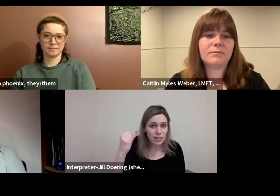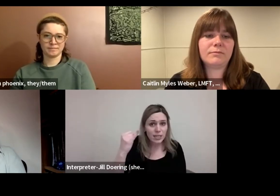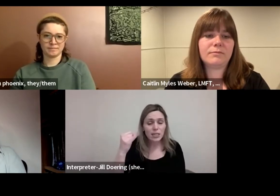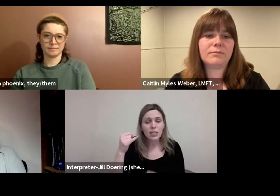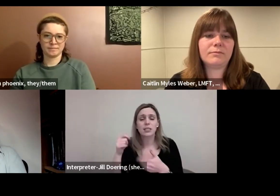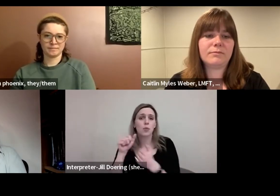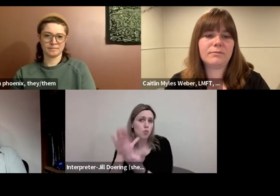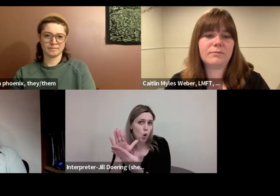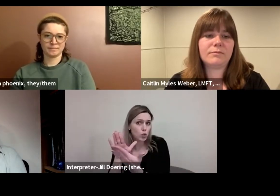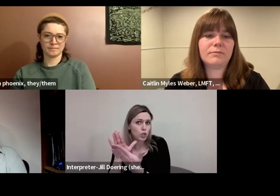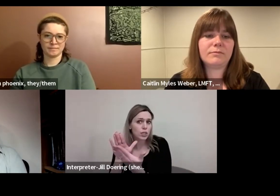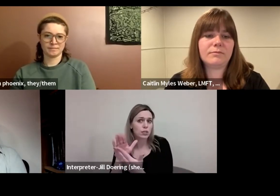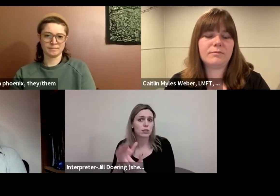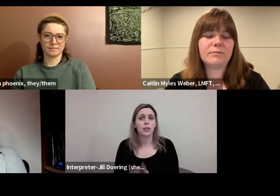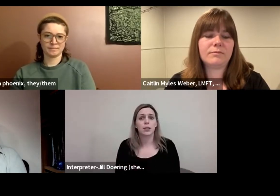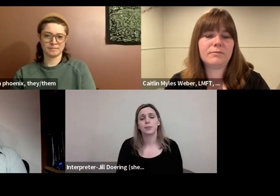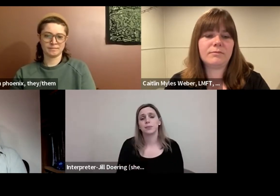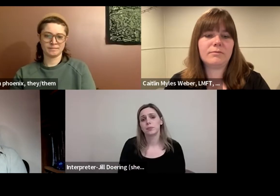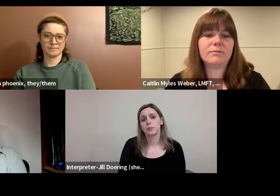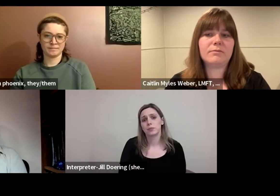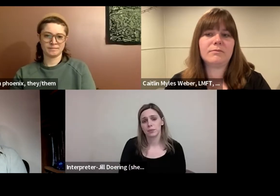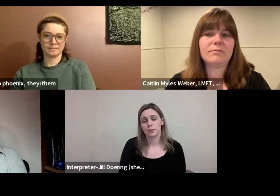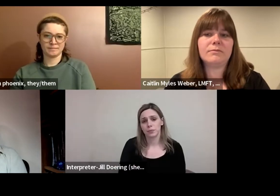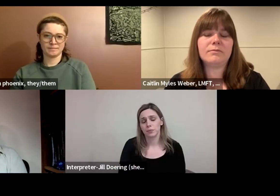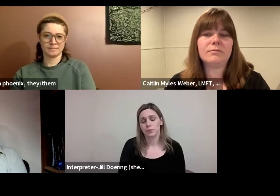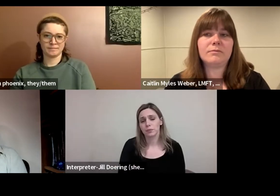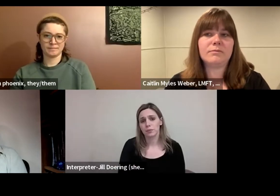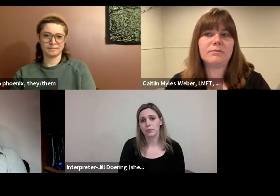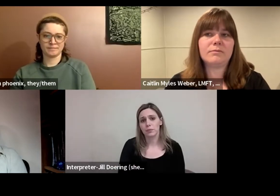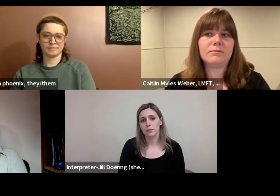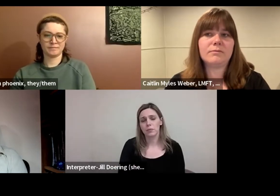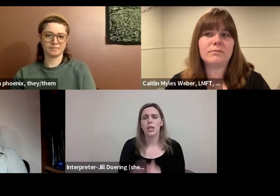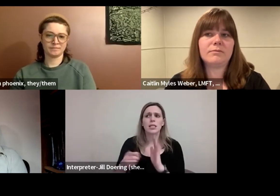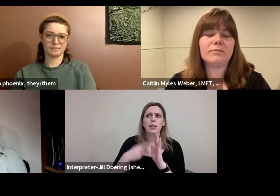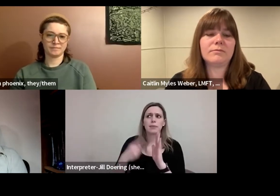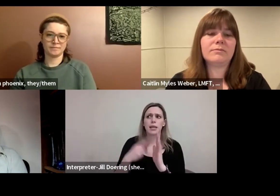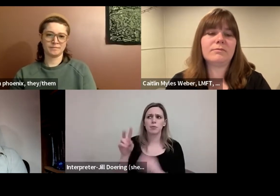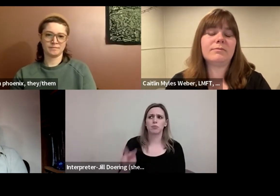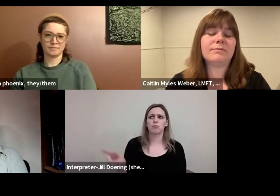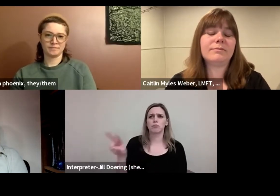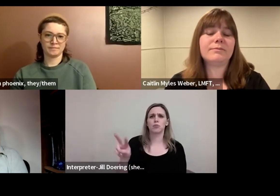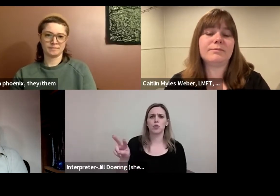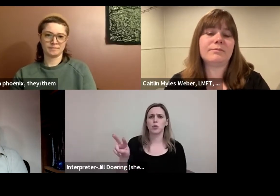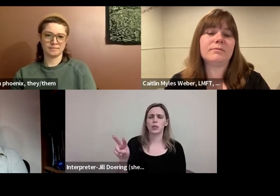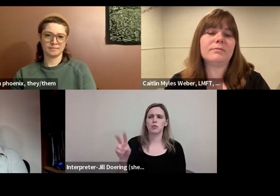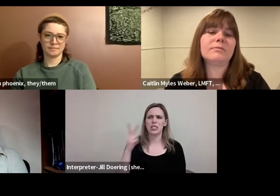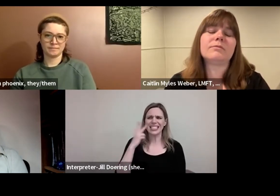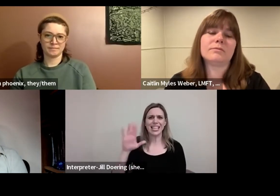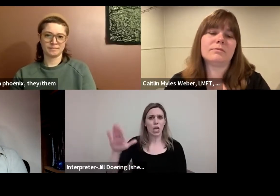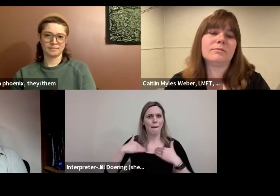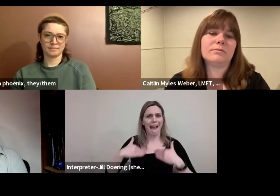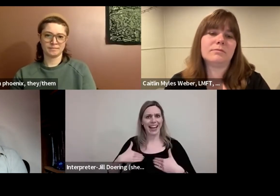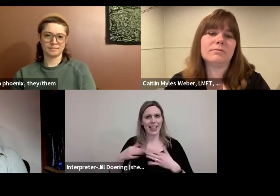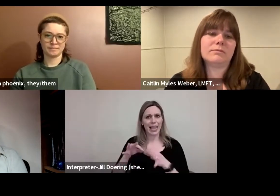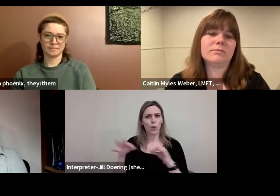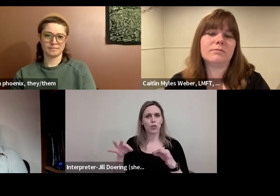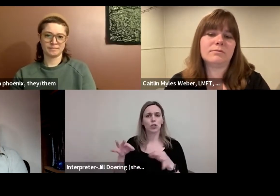And quite often you can tell what interests a person by their body language, if they're sitting forward, if they're listening closely,